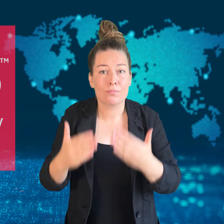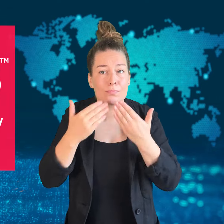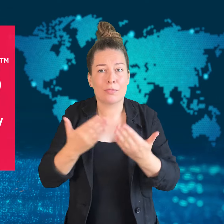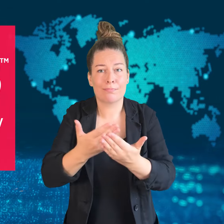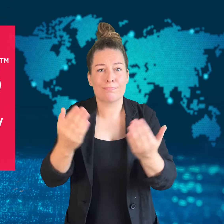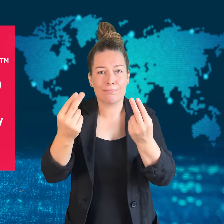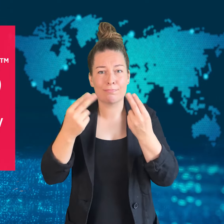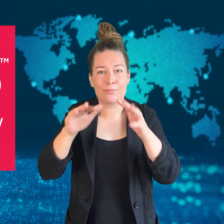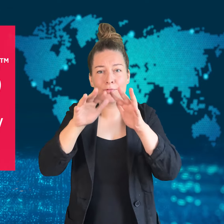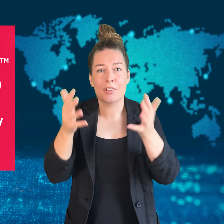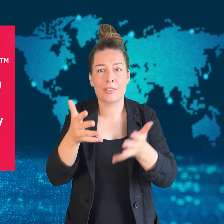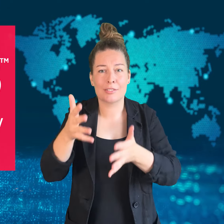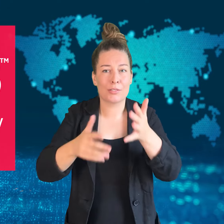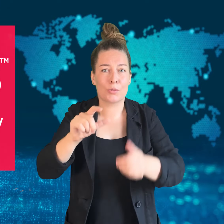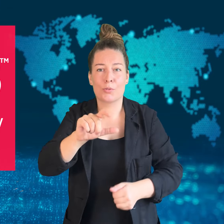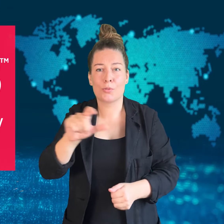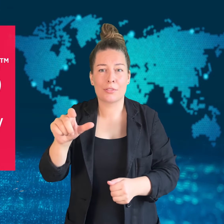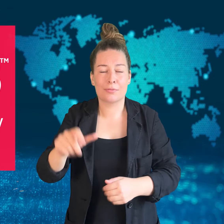Thank you for watching WorldSign Week.